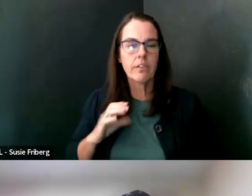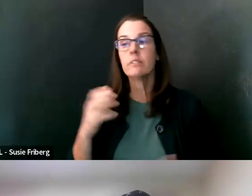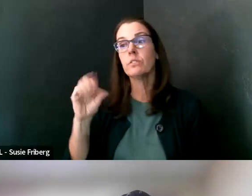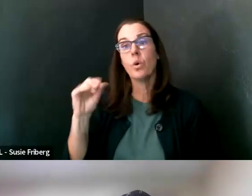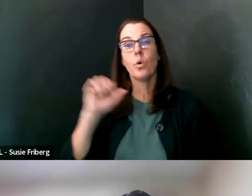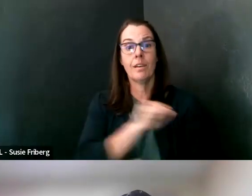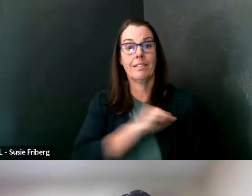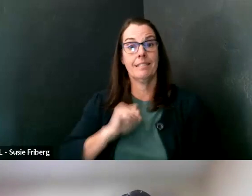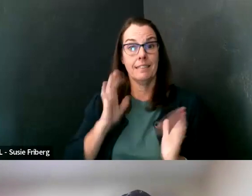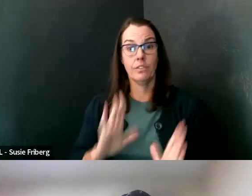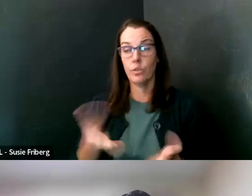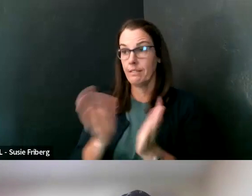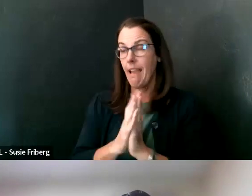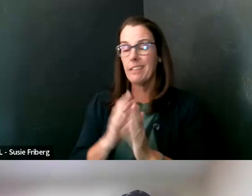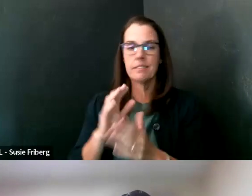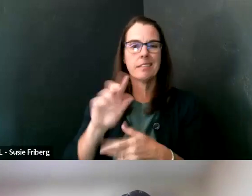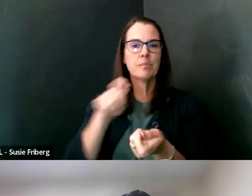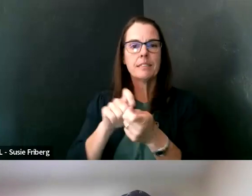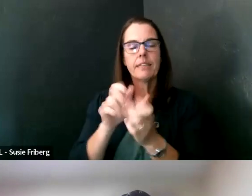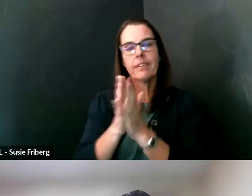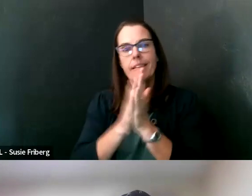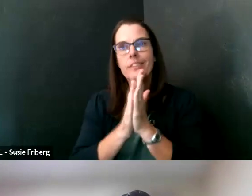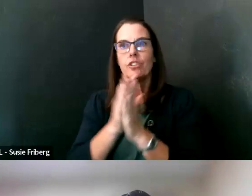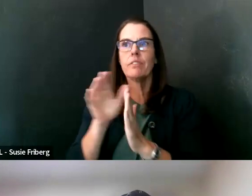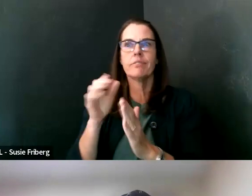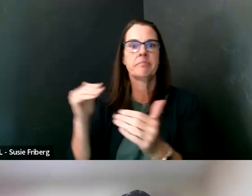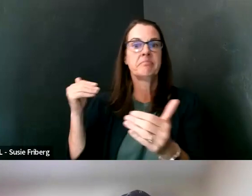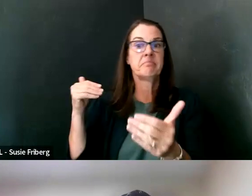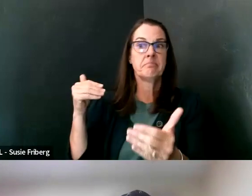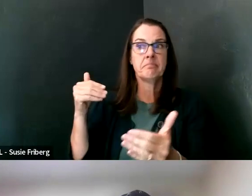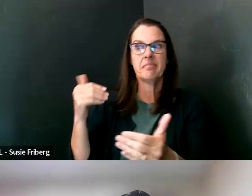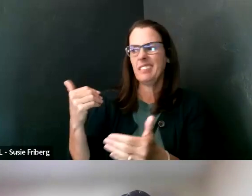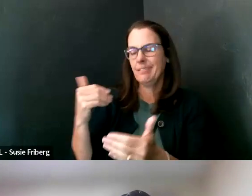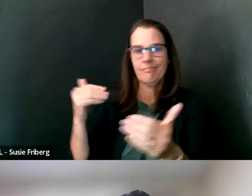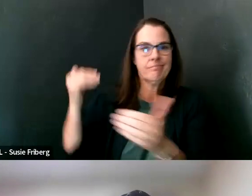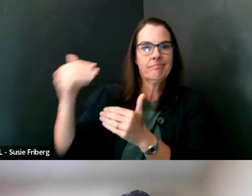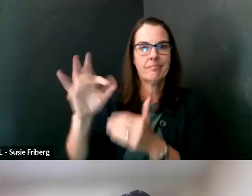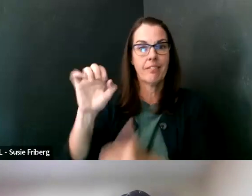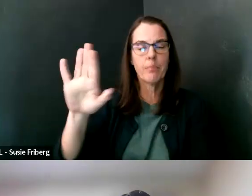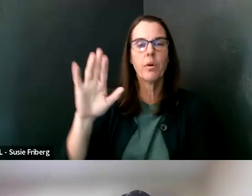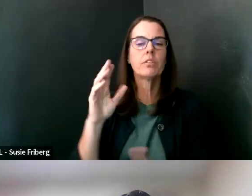has actually launched an initiative this February uh to identify the next generation of health care